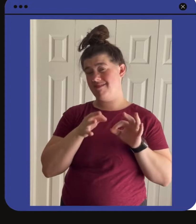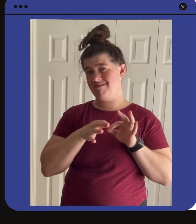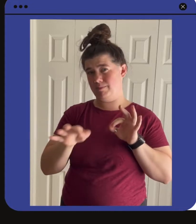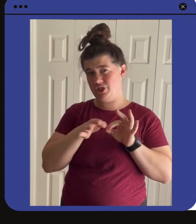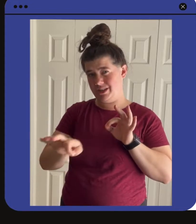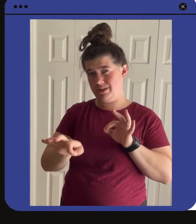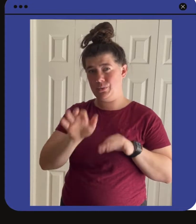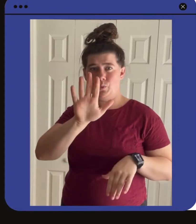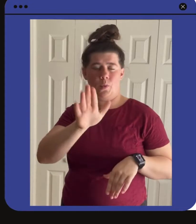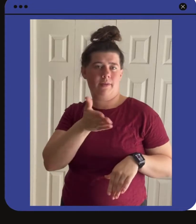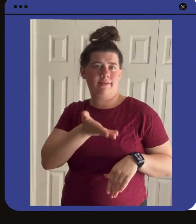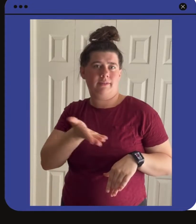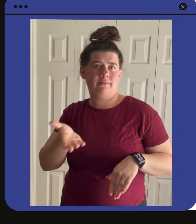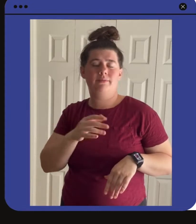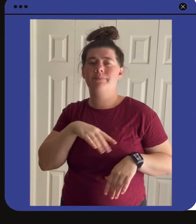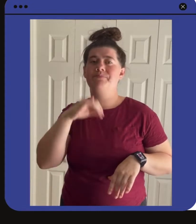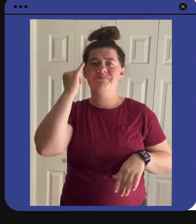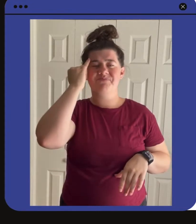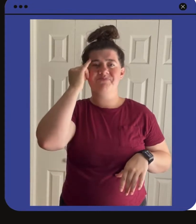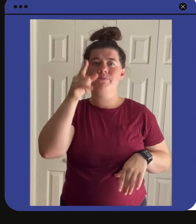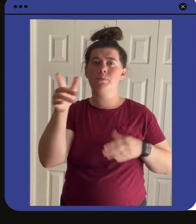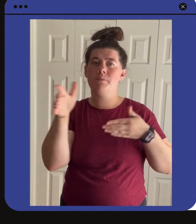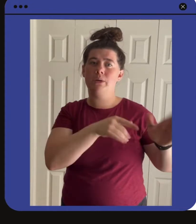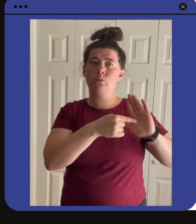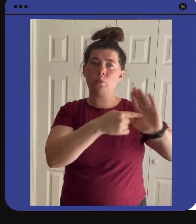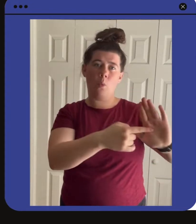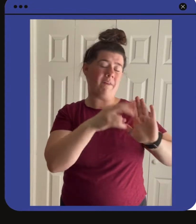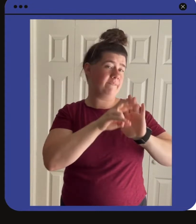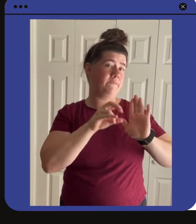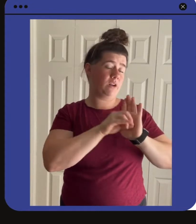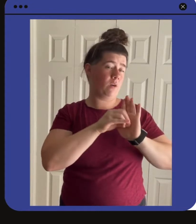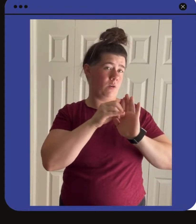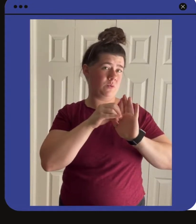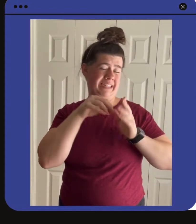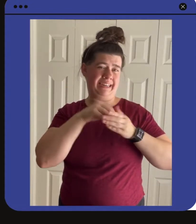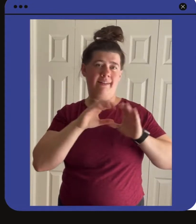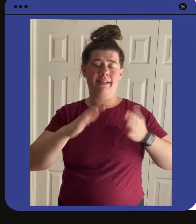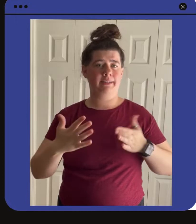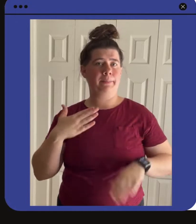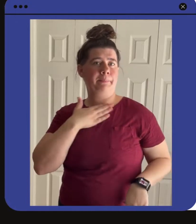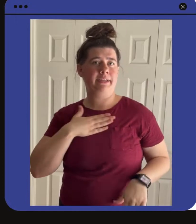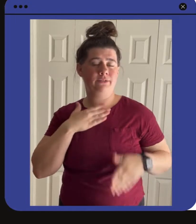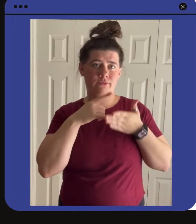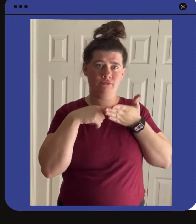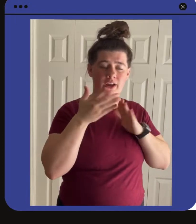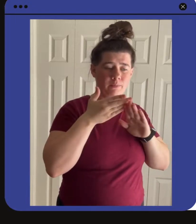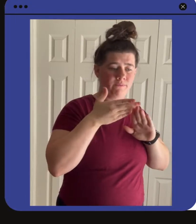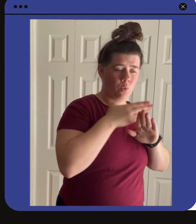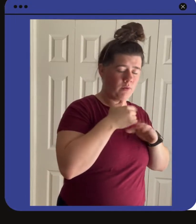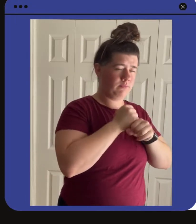You need to add captioning to all of your things if you plan to show a video in class, please check beforehand